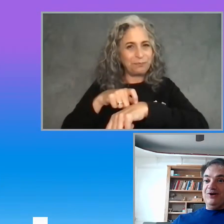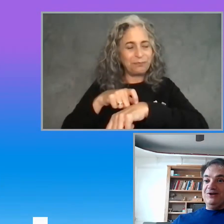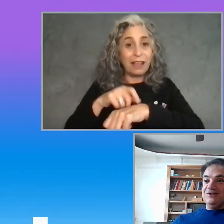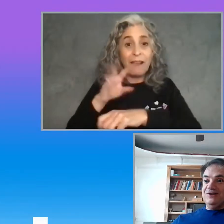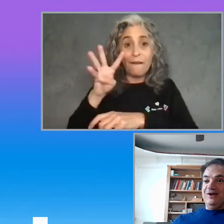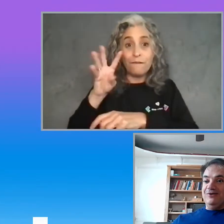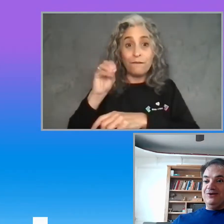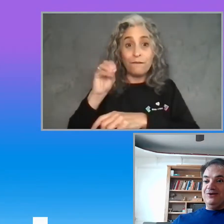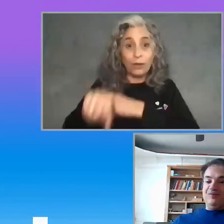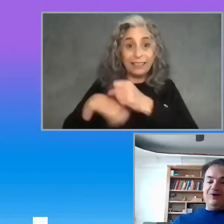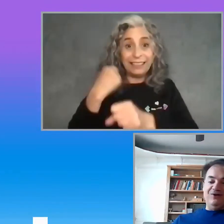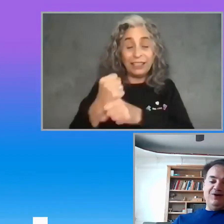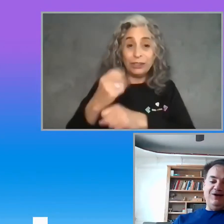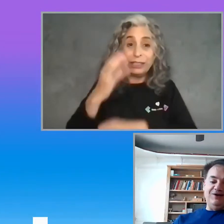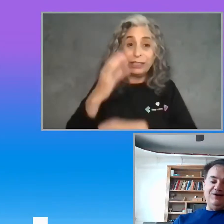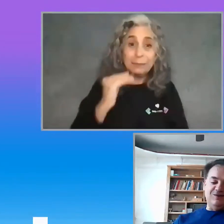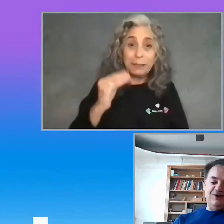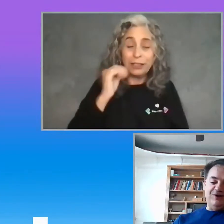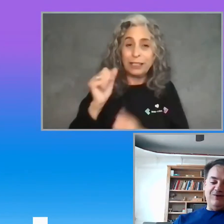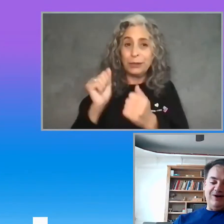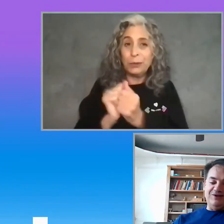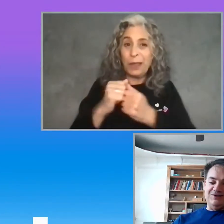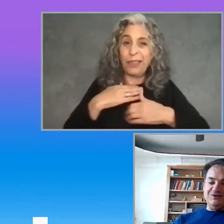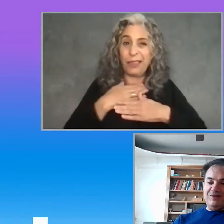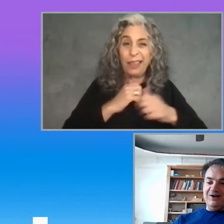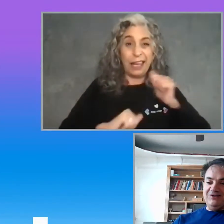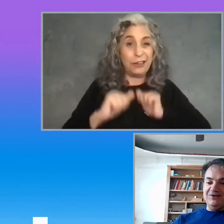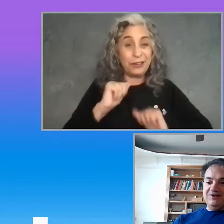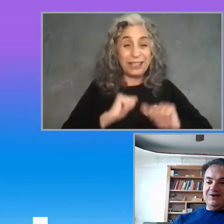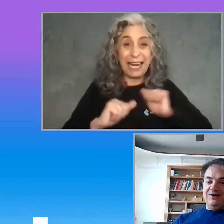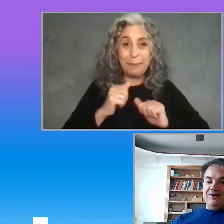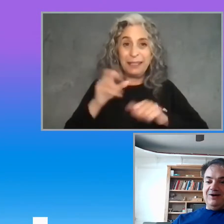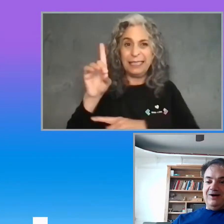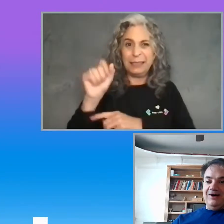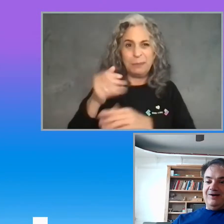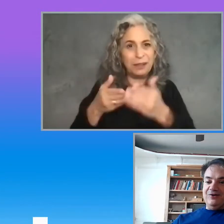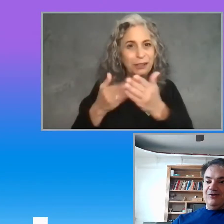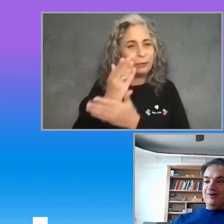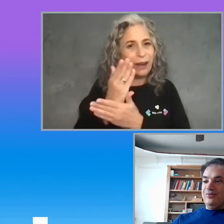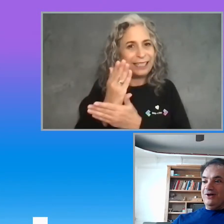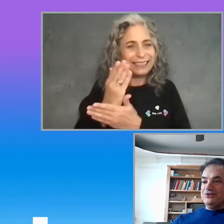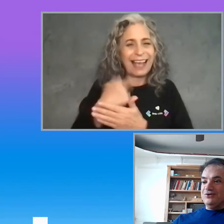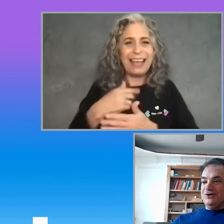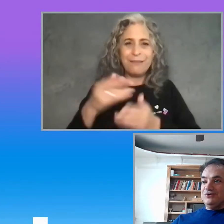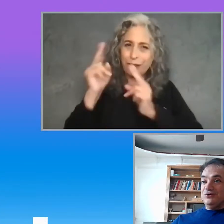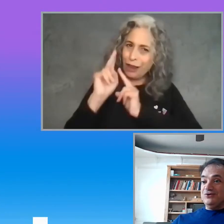over 40 years experience in the entertainment and disability